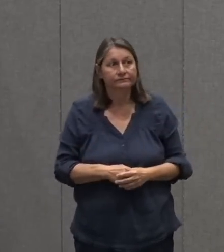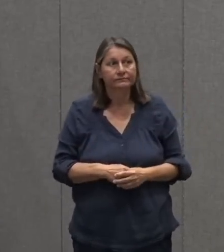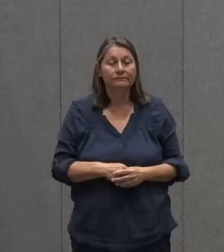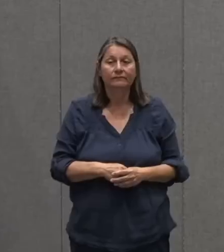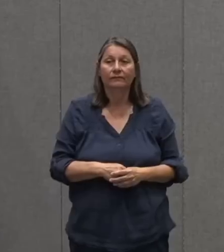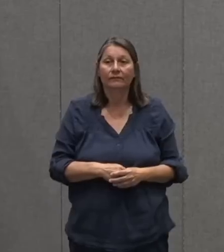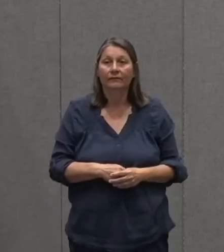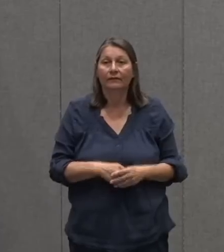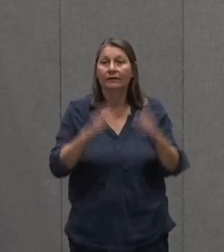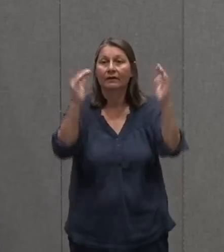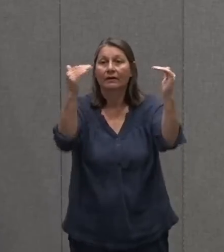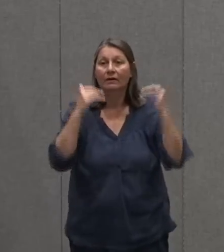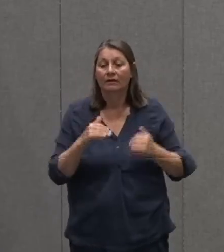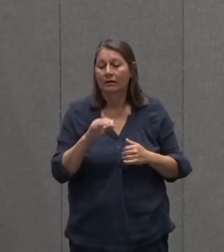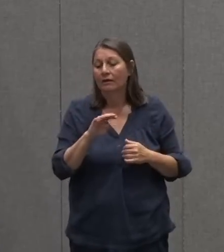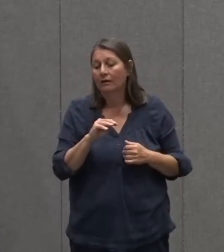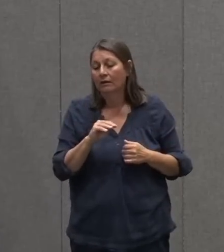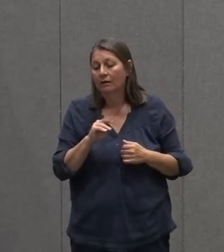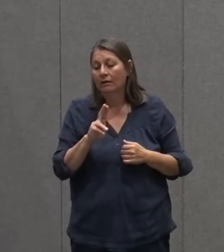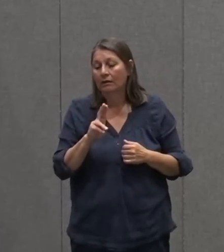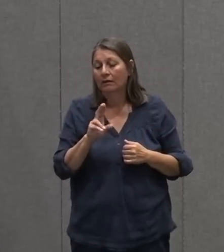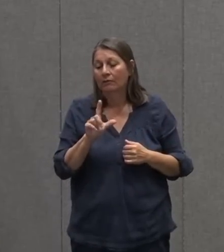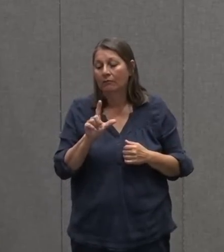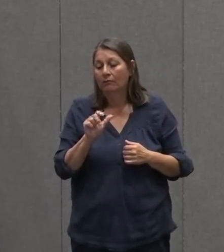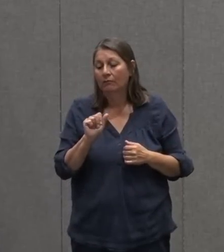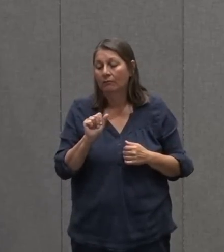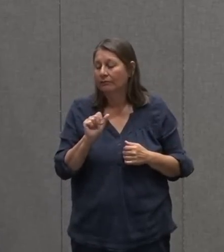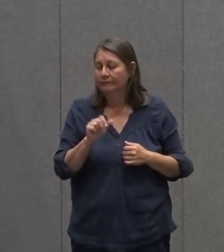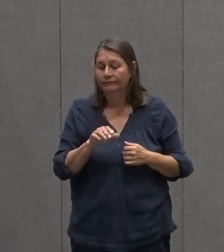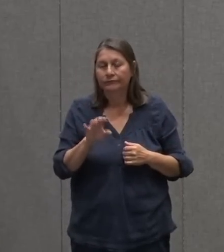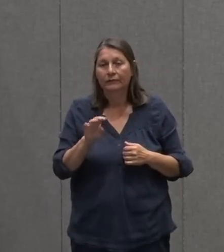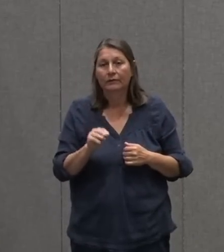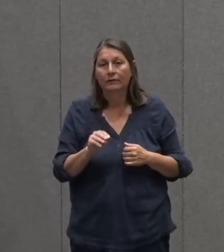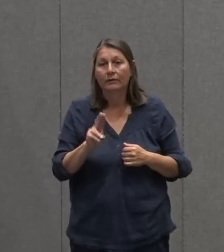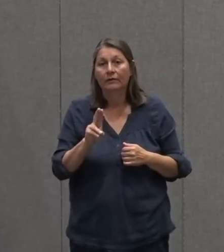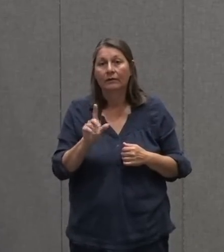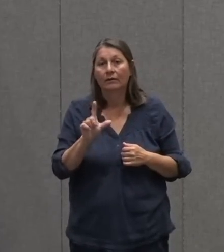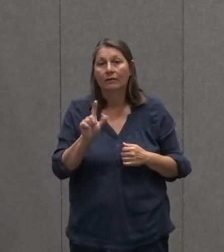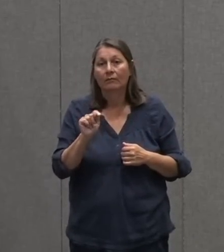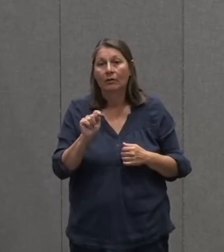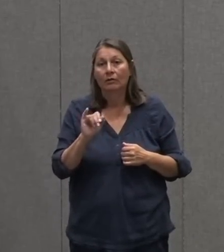I know we've been talking about this one a lot. With a multiple is, if we say three,